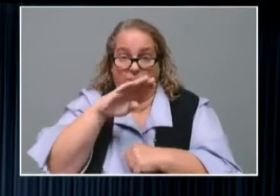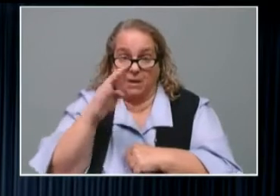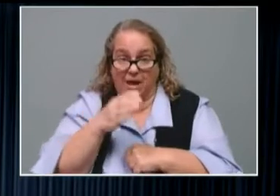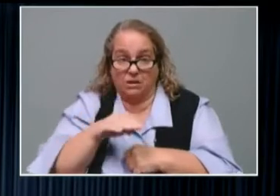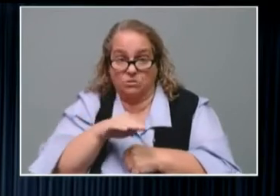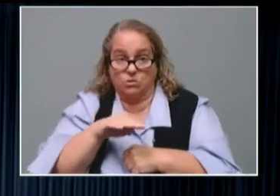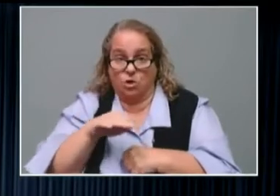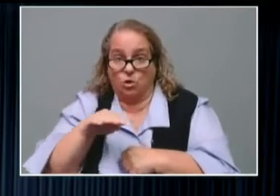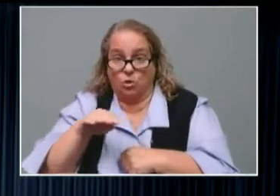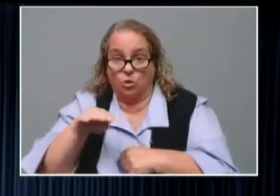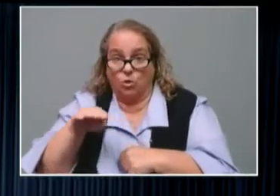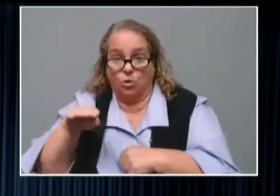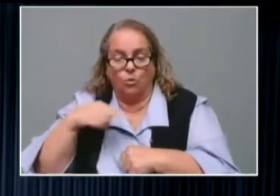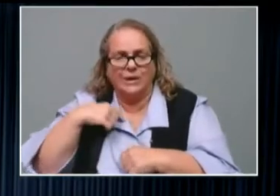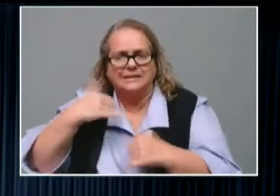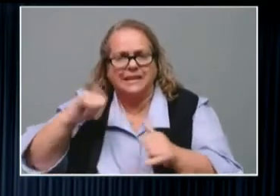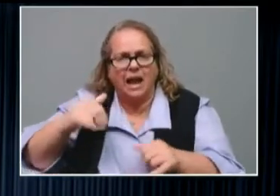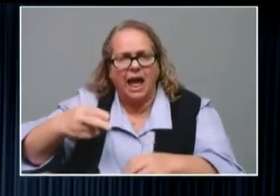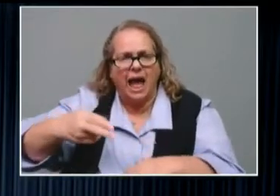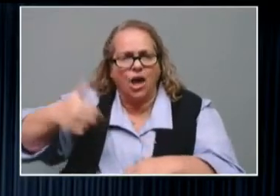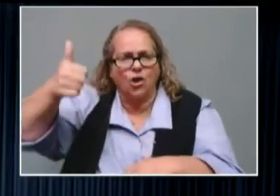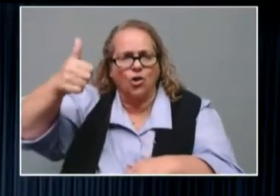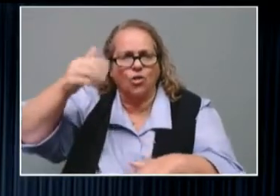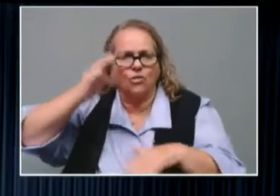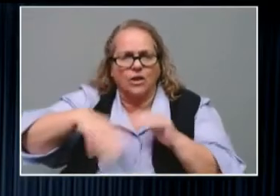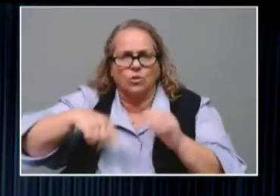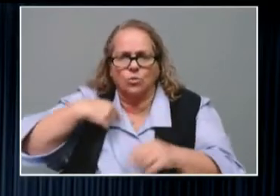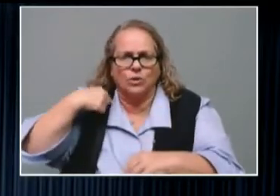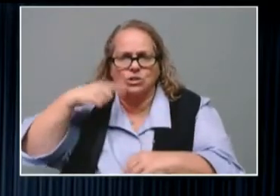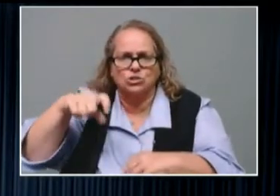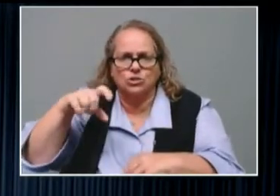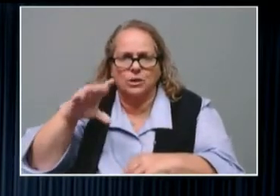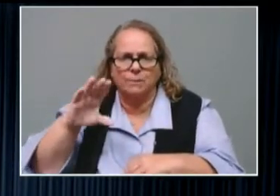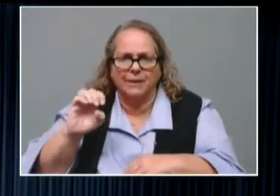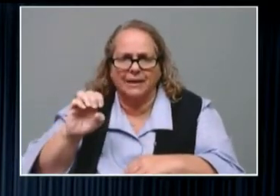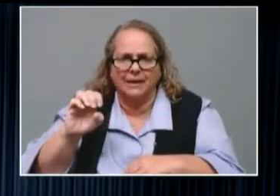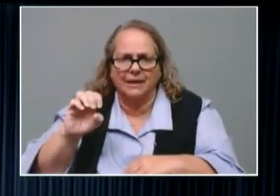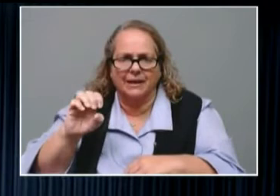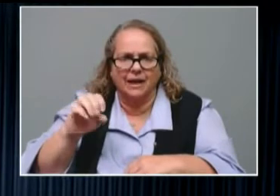then we should be and we're higher than a day to day. We we we ought to want to